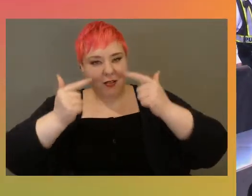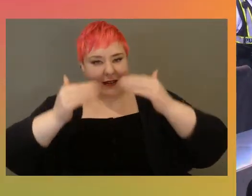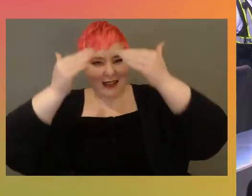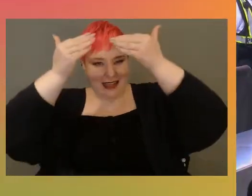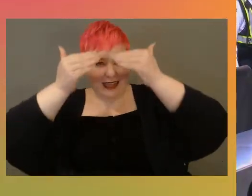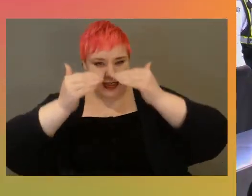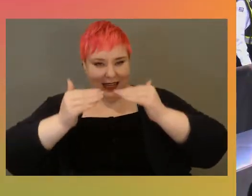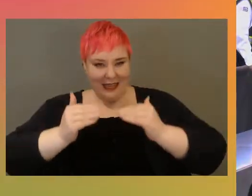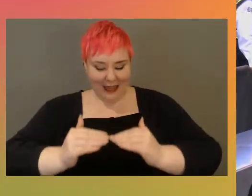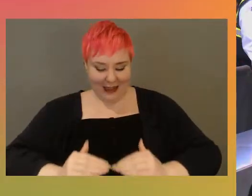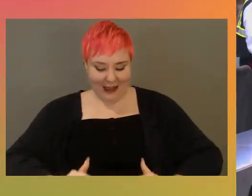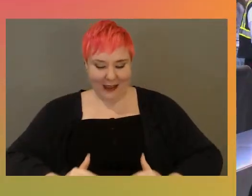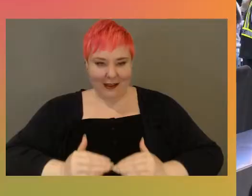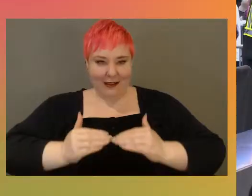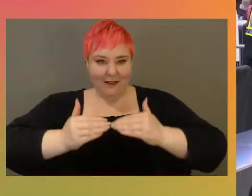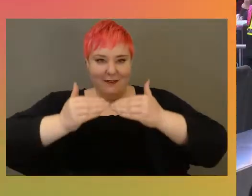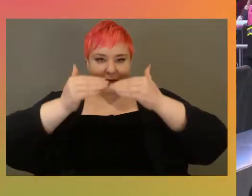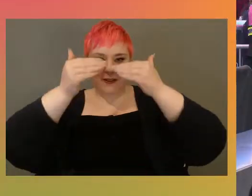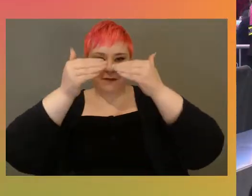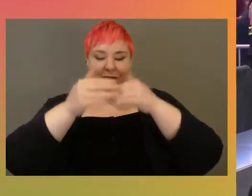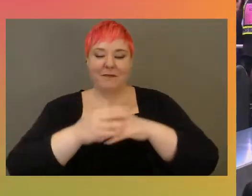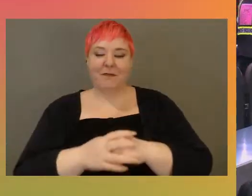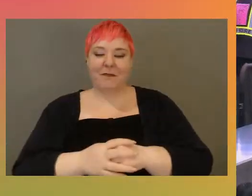BIG FEELING IN THE HEART, BUT